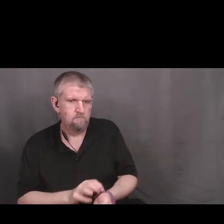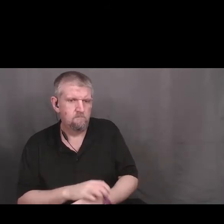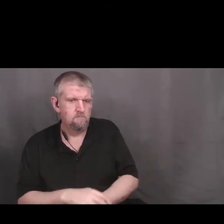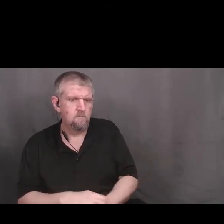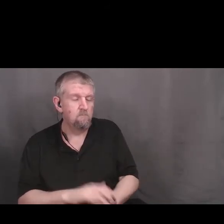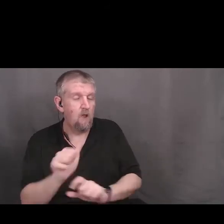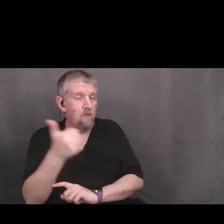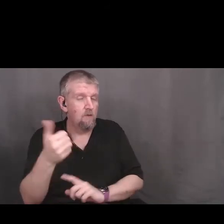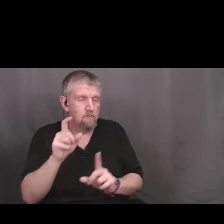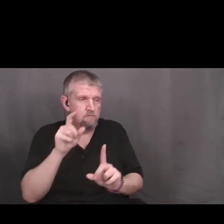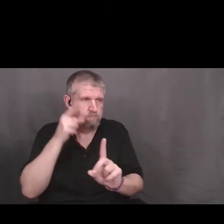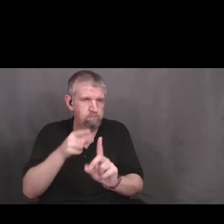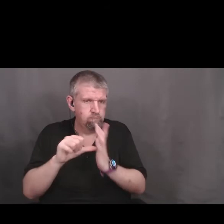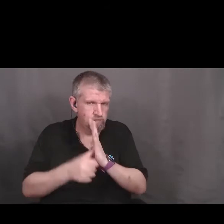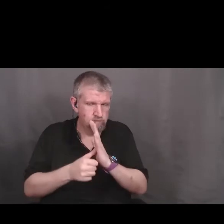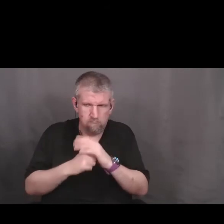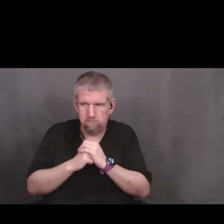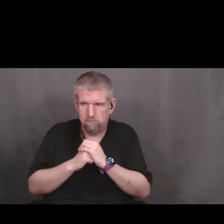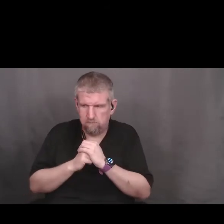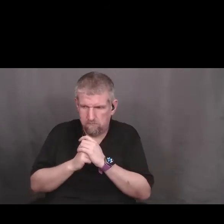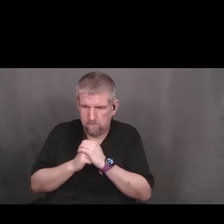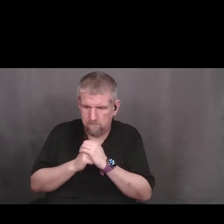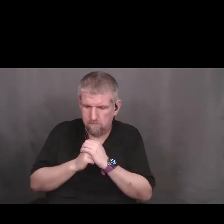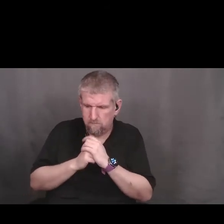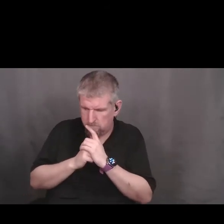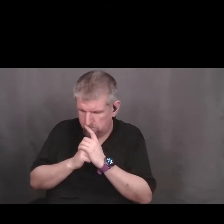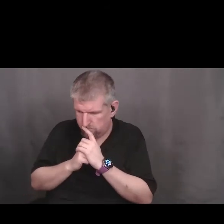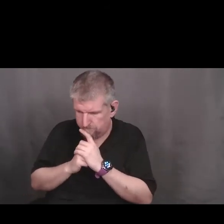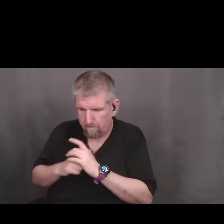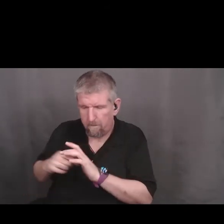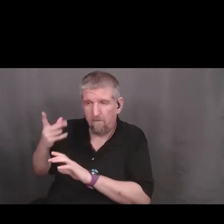is that one of the goals of the program is to help clients